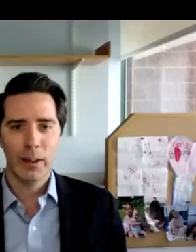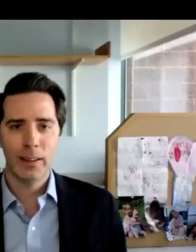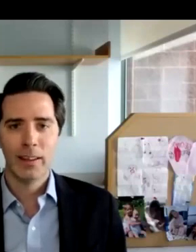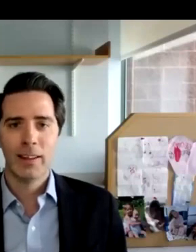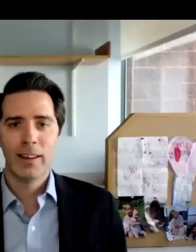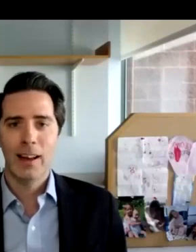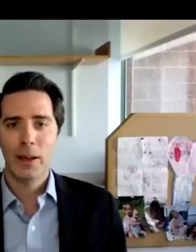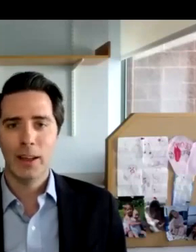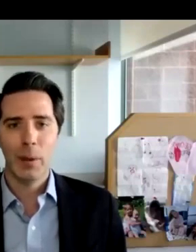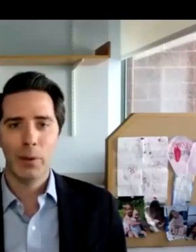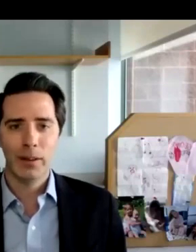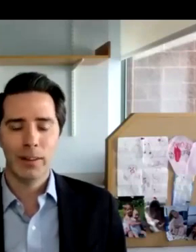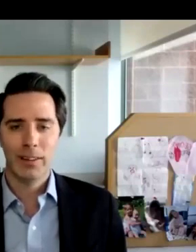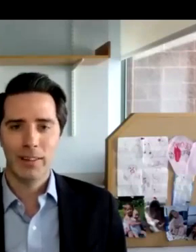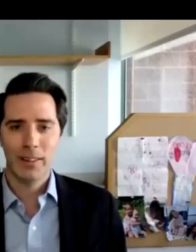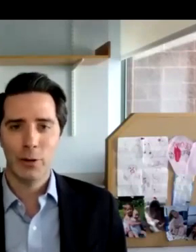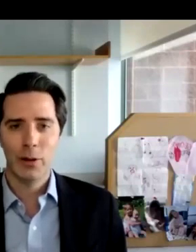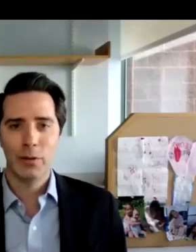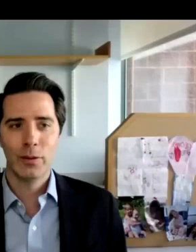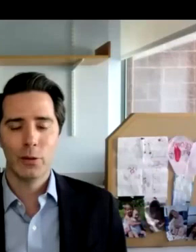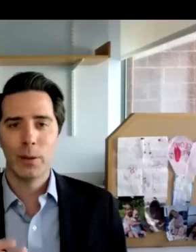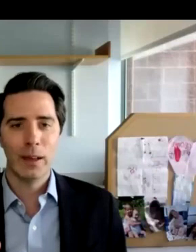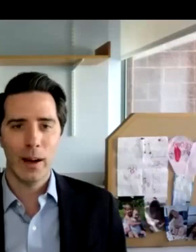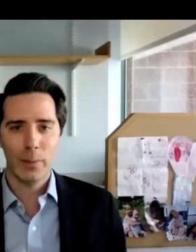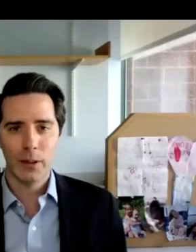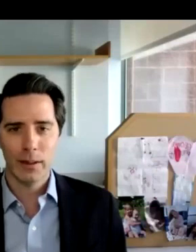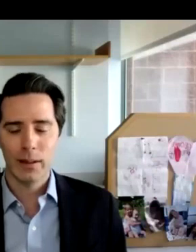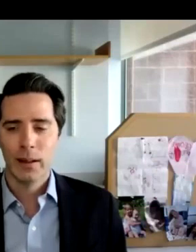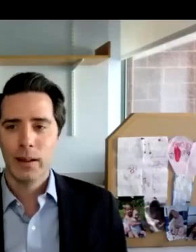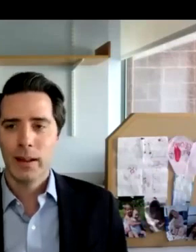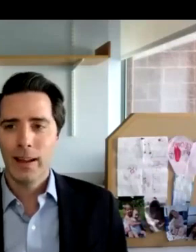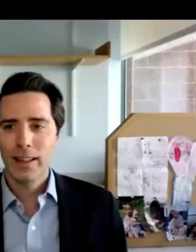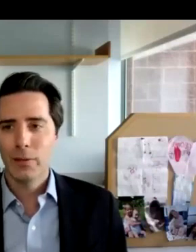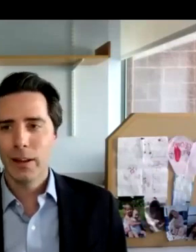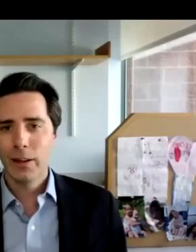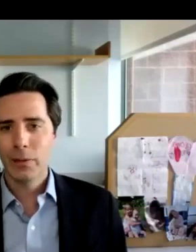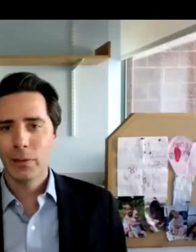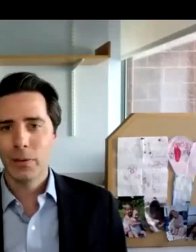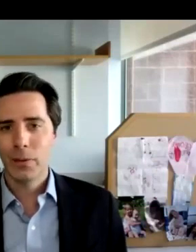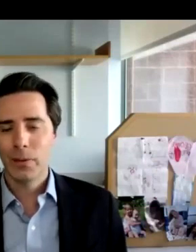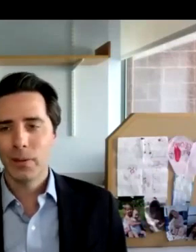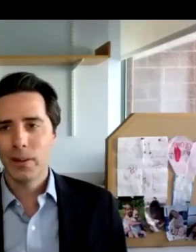family and we come up with sort of